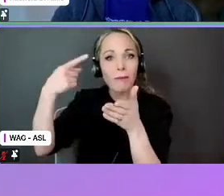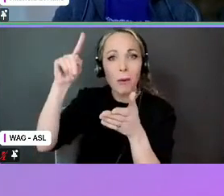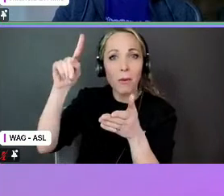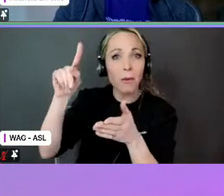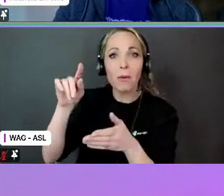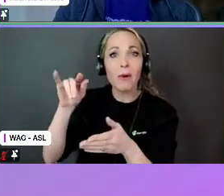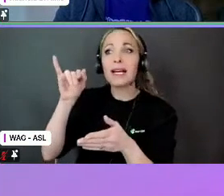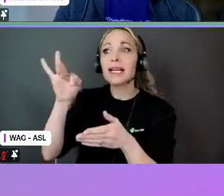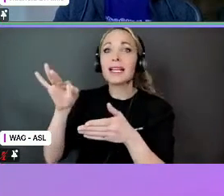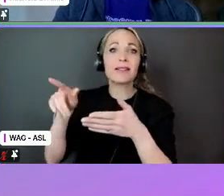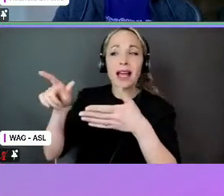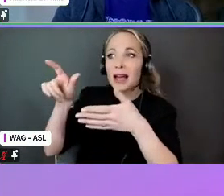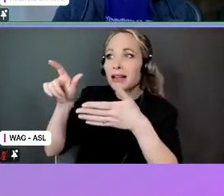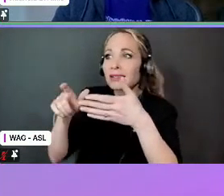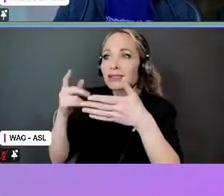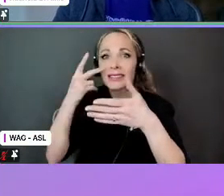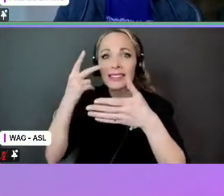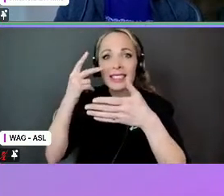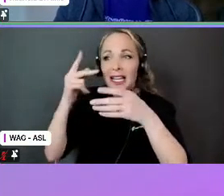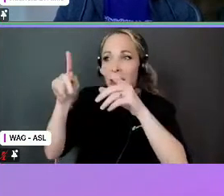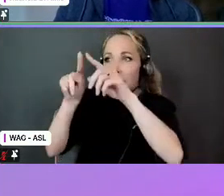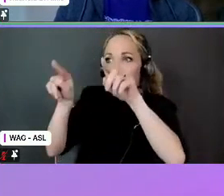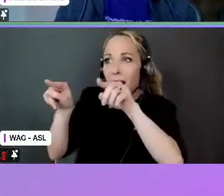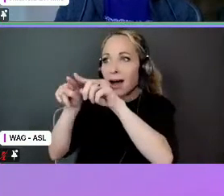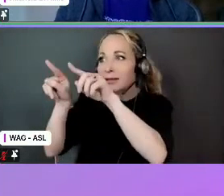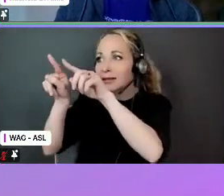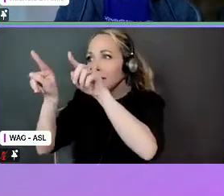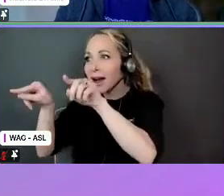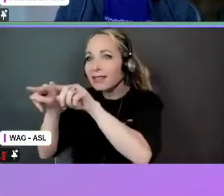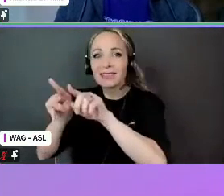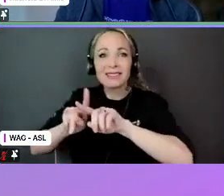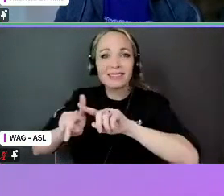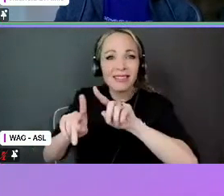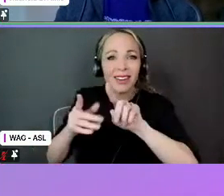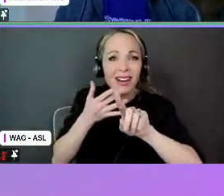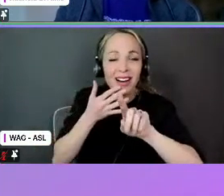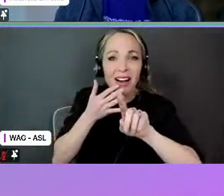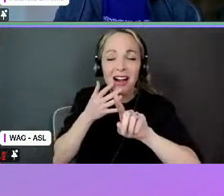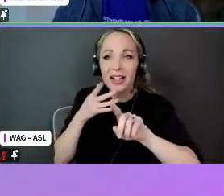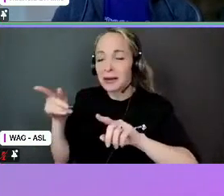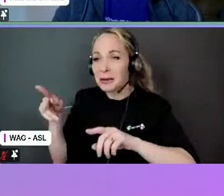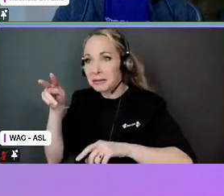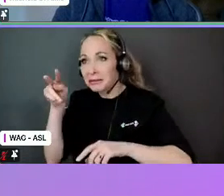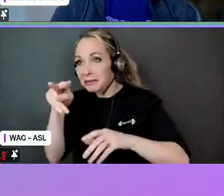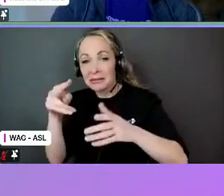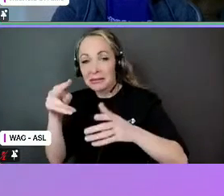technology so they understand what the check boxes are for. If you just came across a